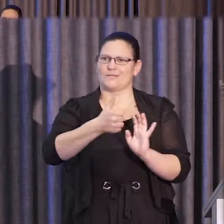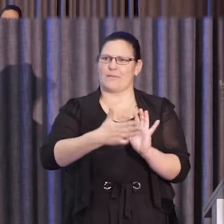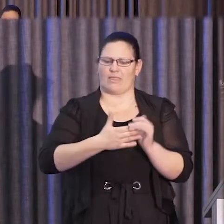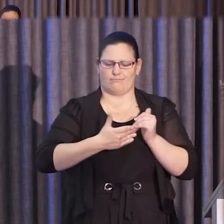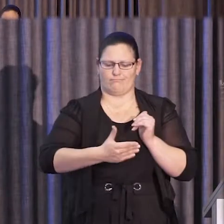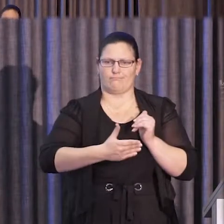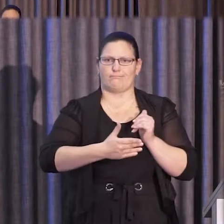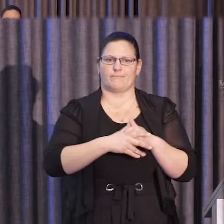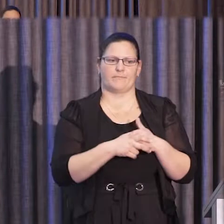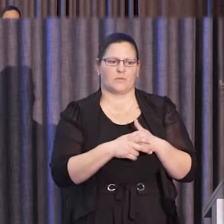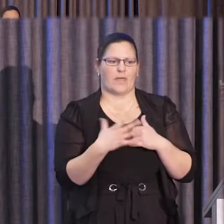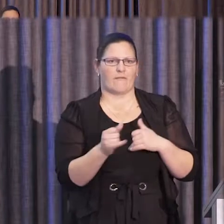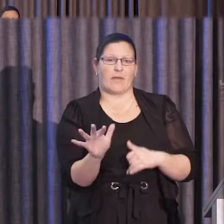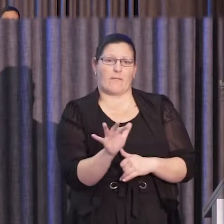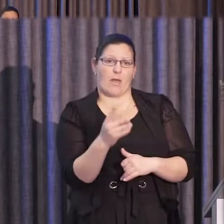under 100 people who've transferred over.